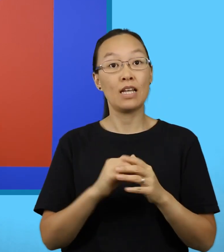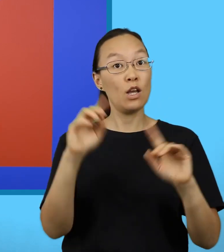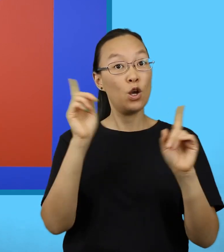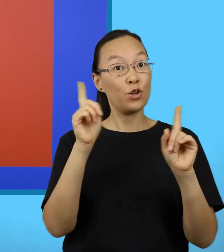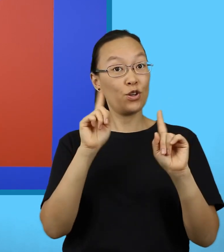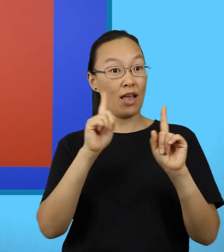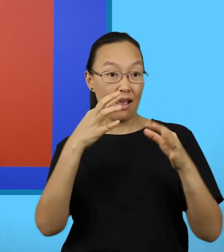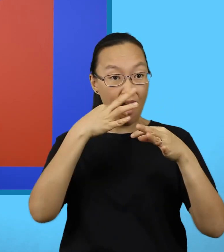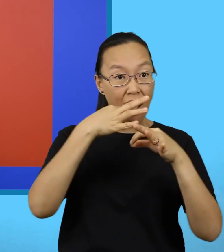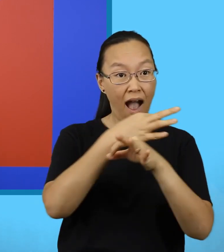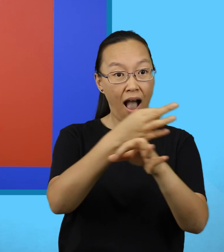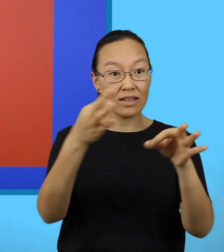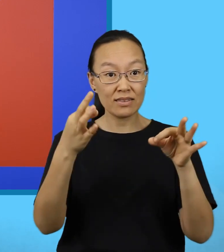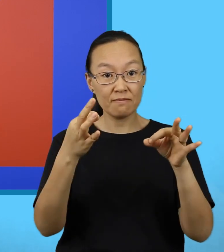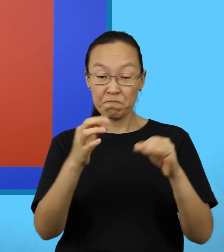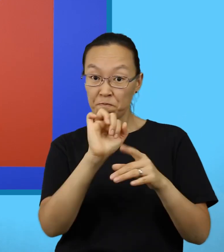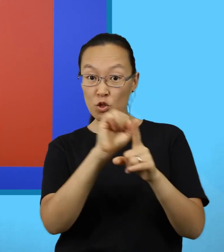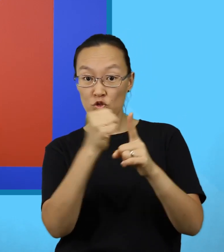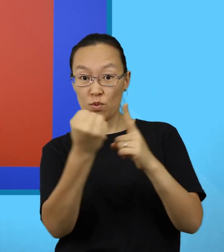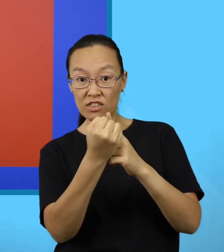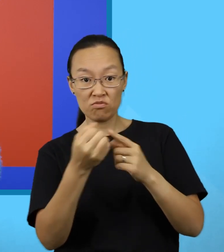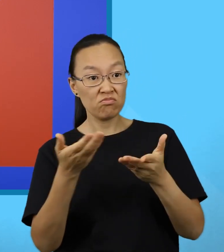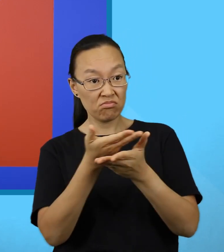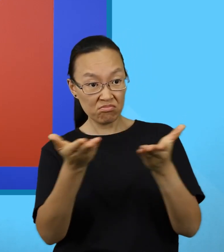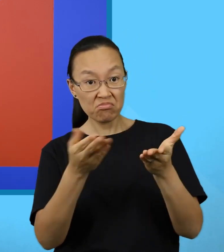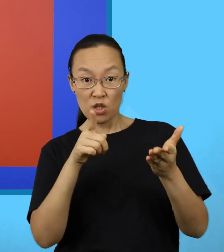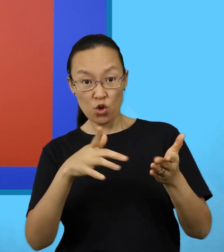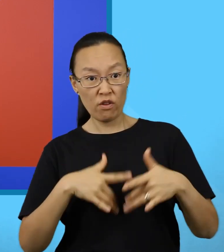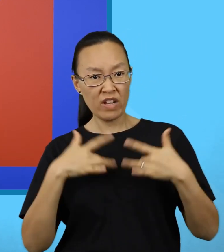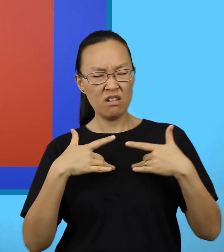We ask what things make you say, "That's not fair."